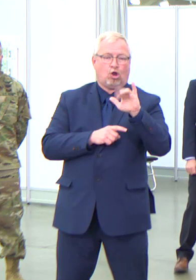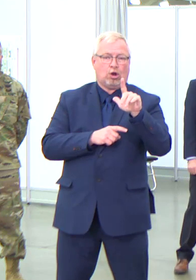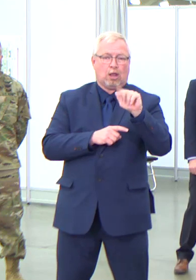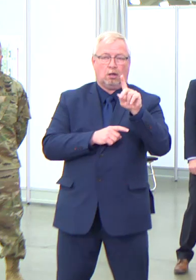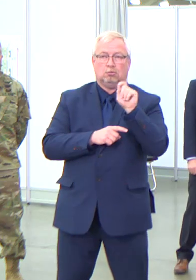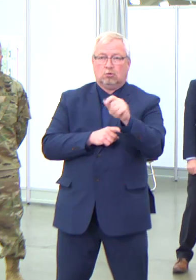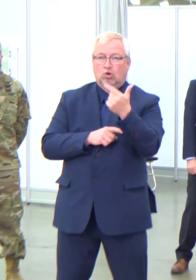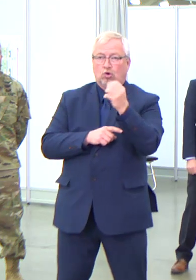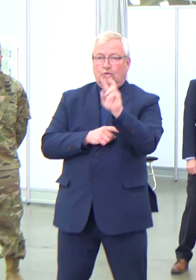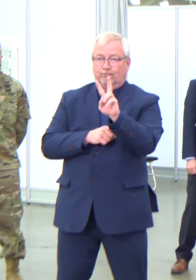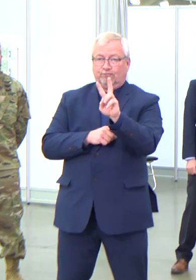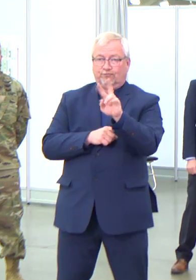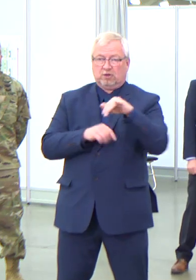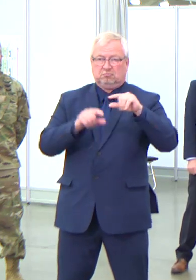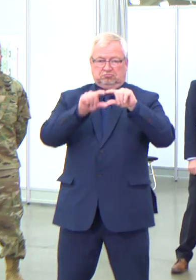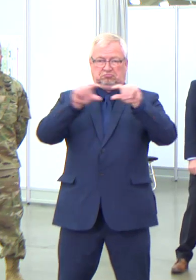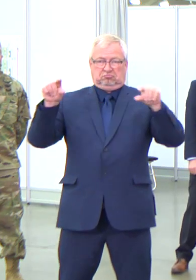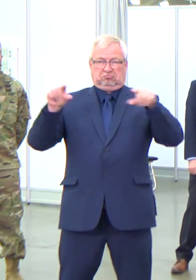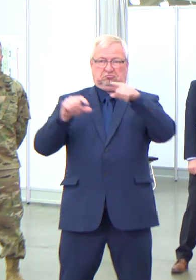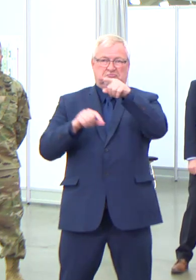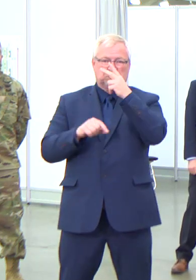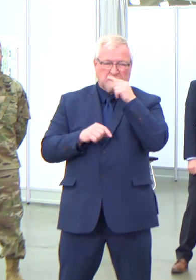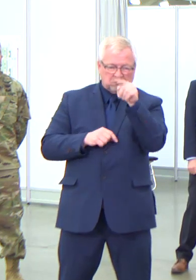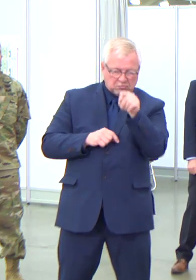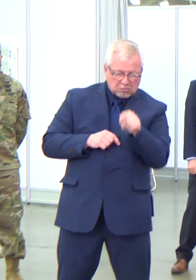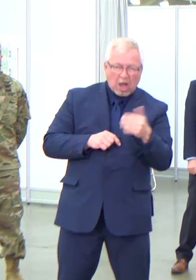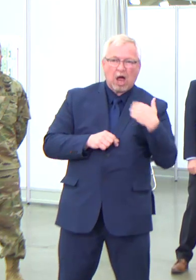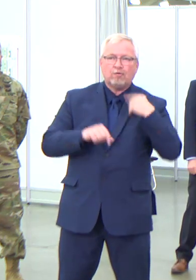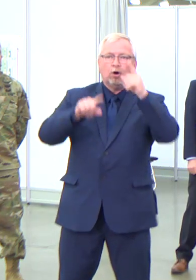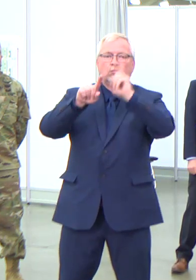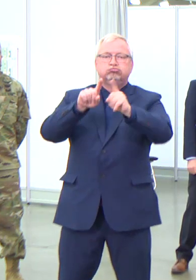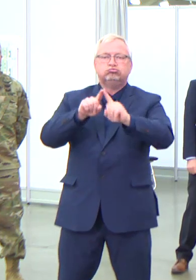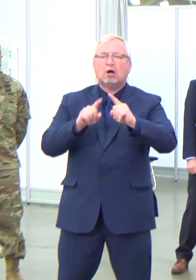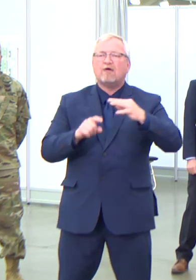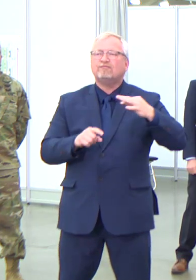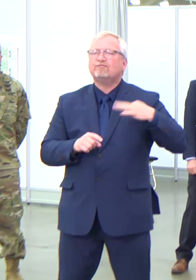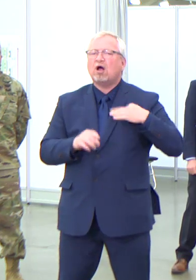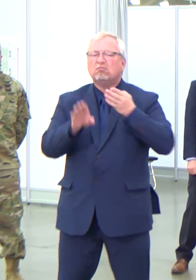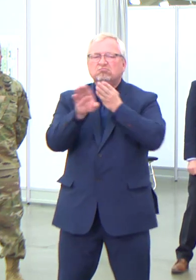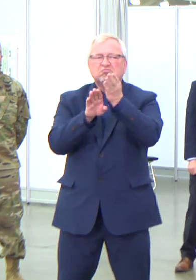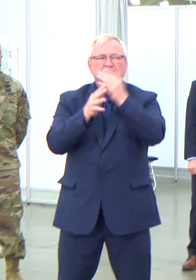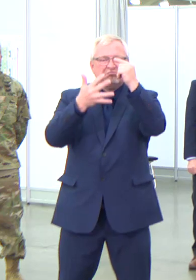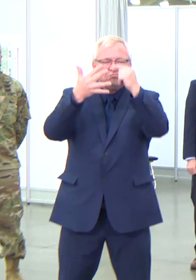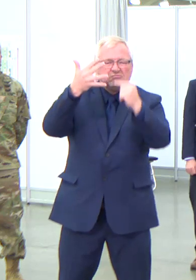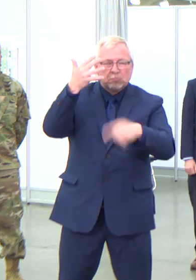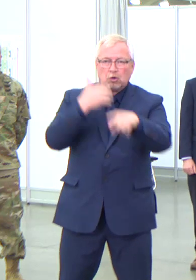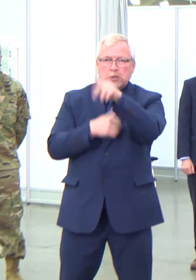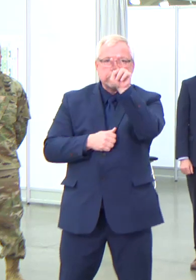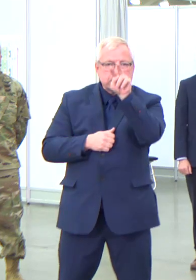gov/marylandunites. Each of the hundreds of unprecedented actions that we have taken over the past 32 days